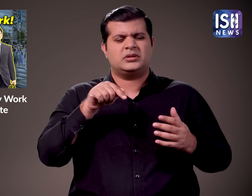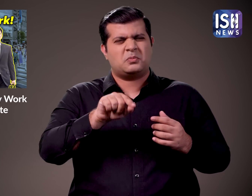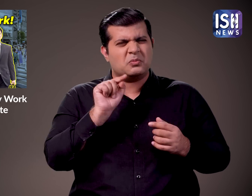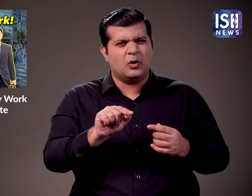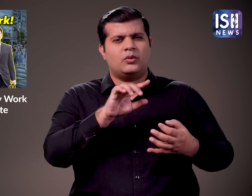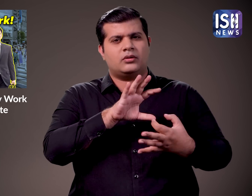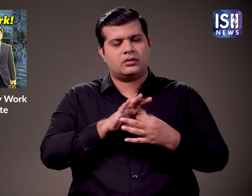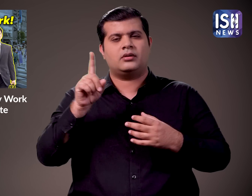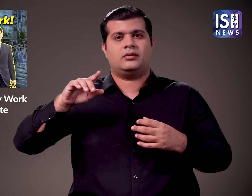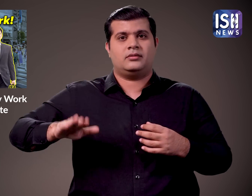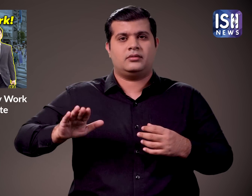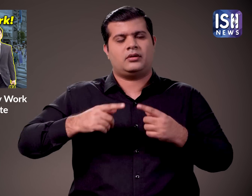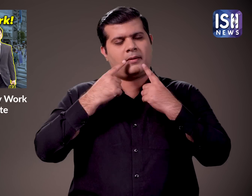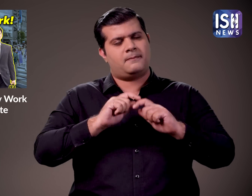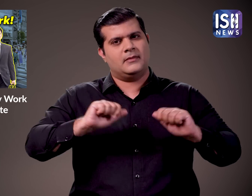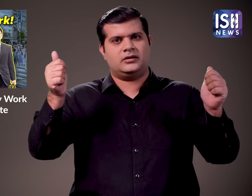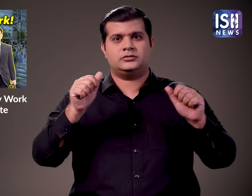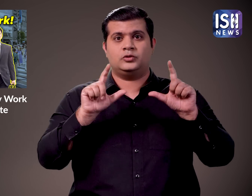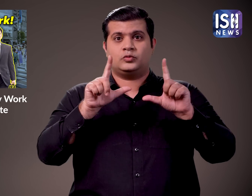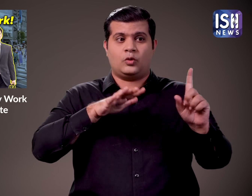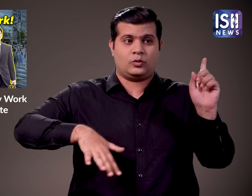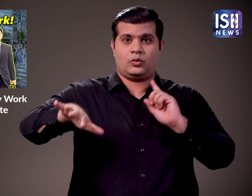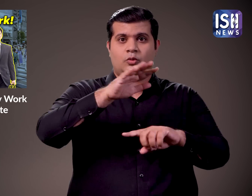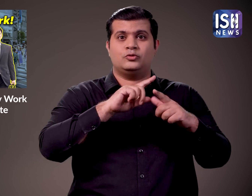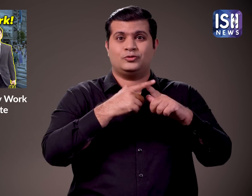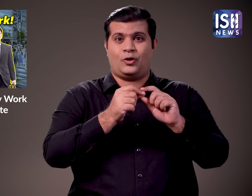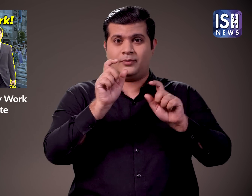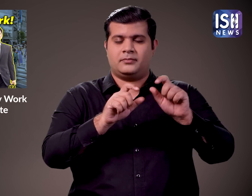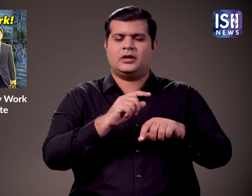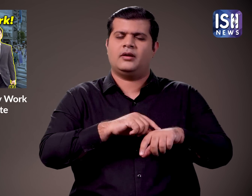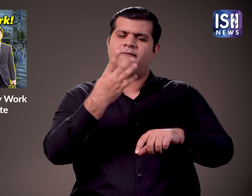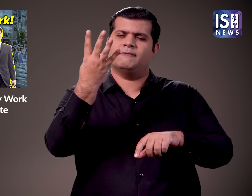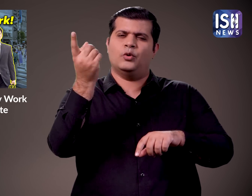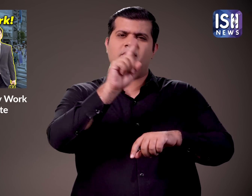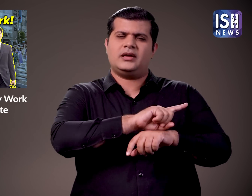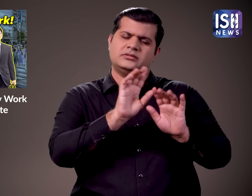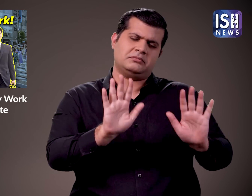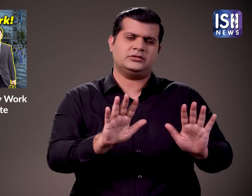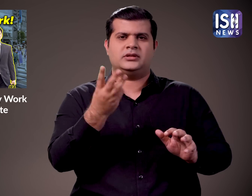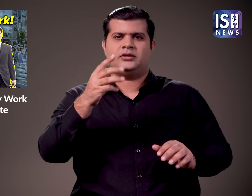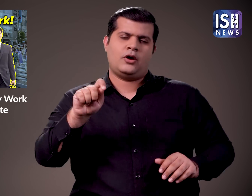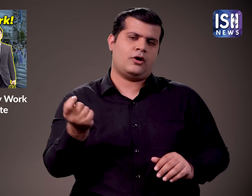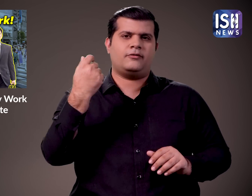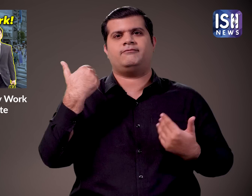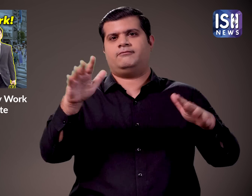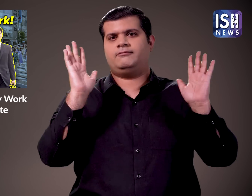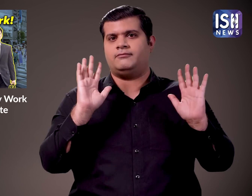That is why the Tokyo government approved 4-day work week and 3-day holiday.